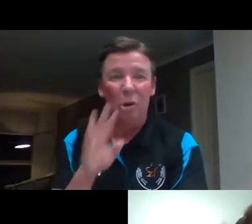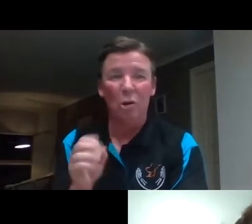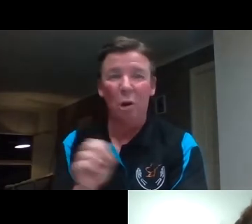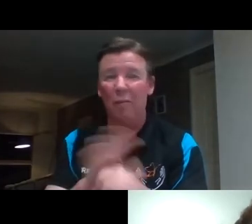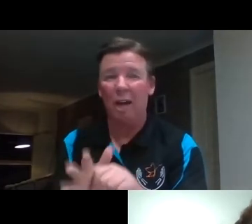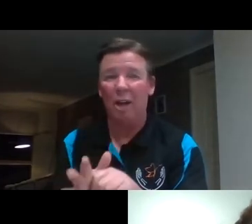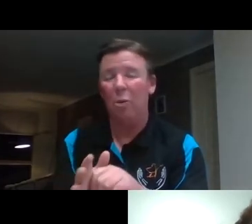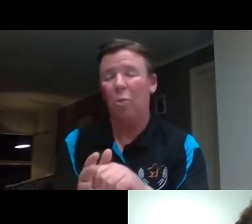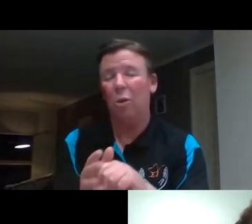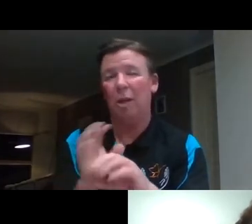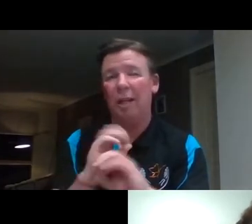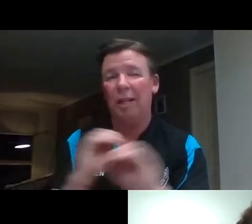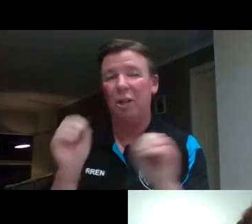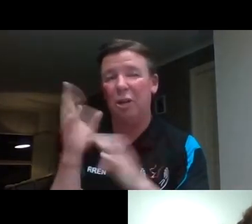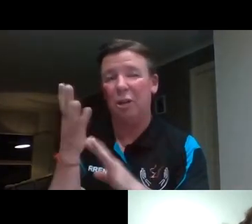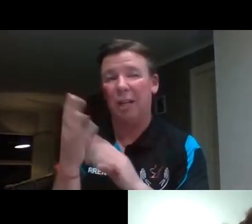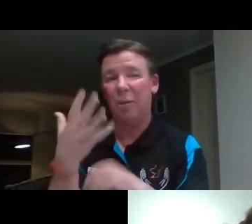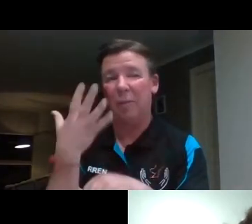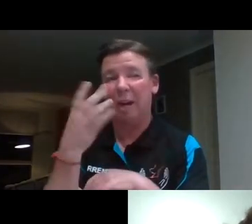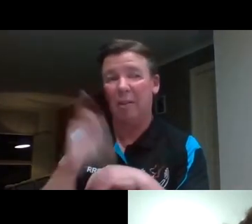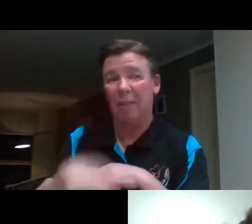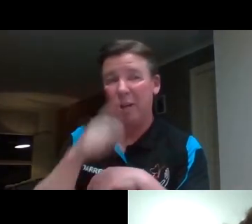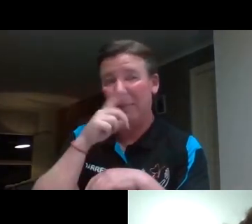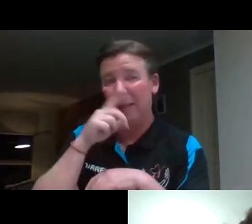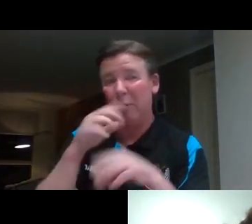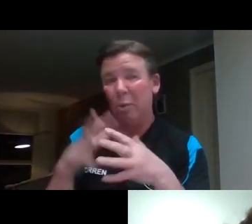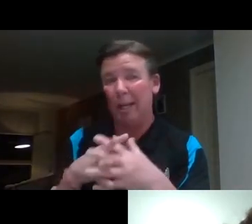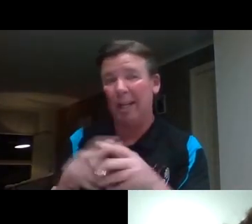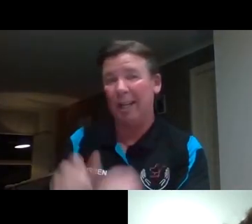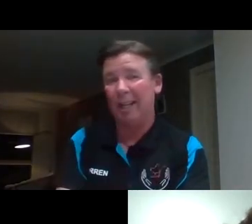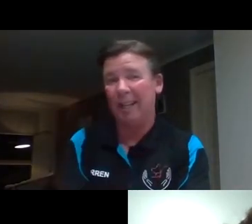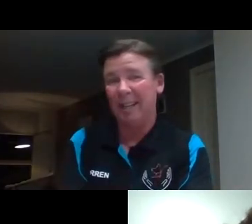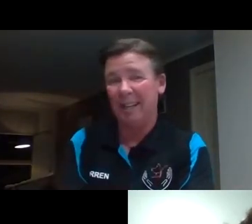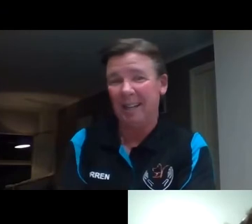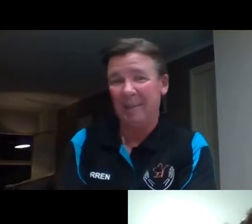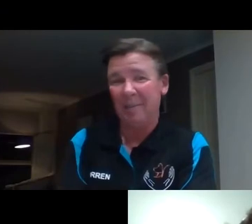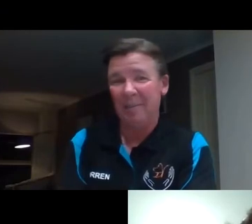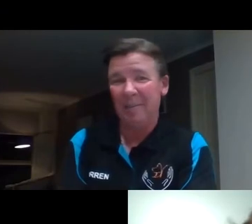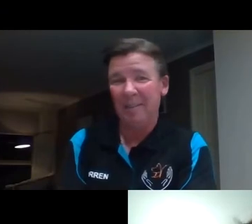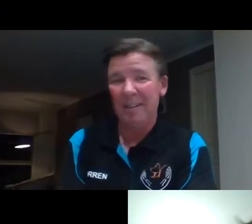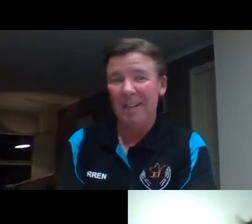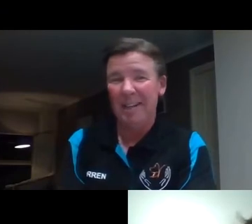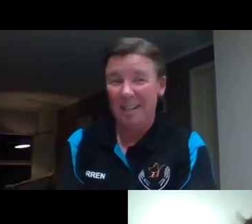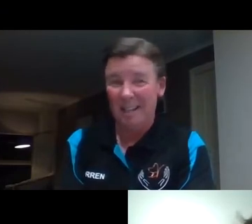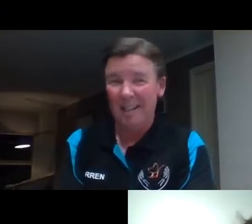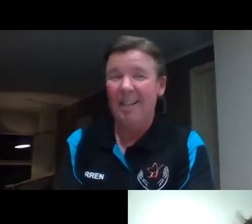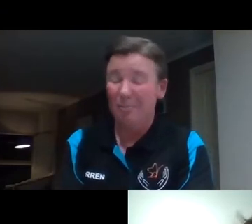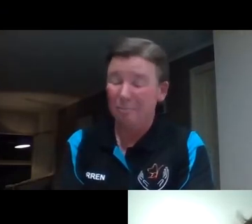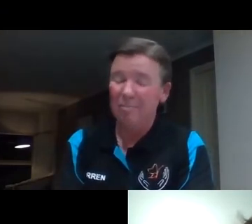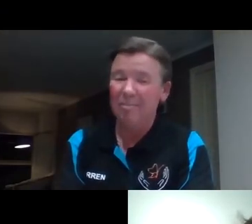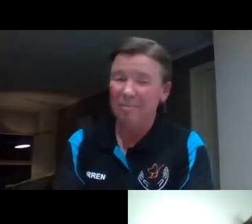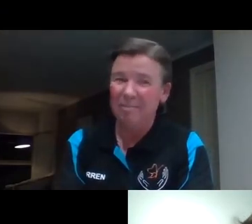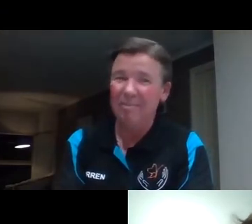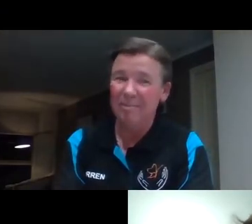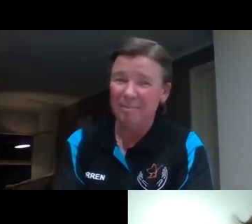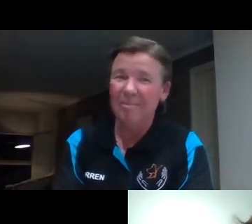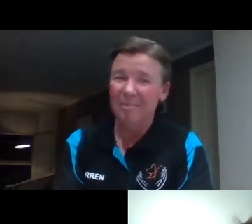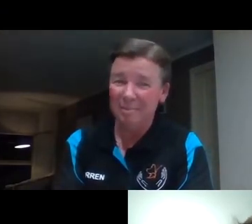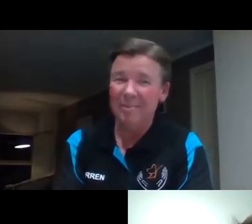I think before coronavirus we would be teaching offline to 5000 people a week.